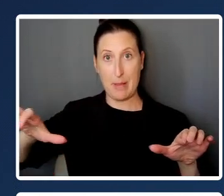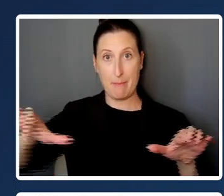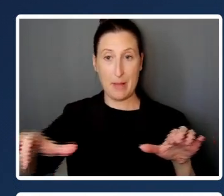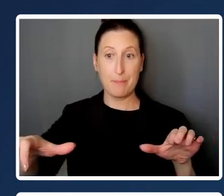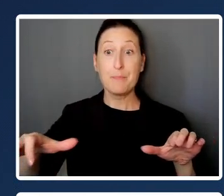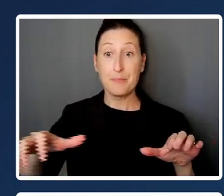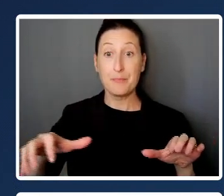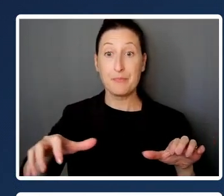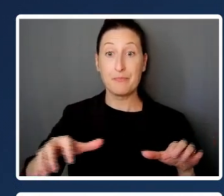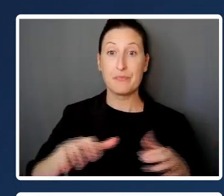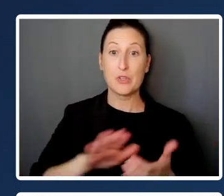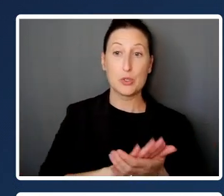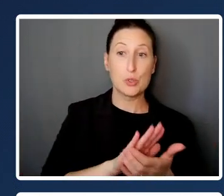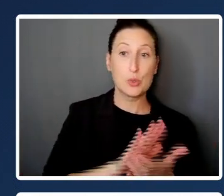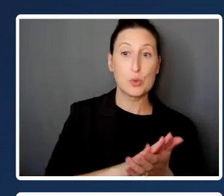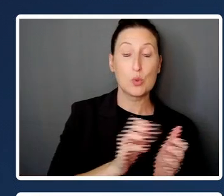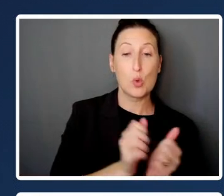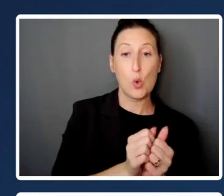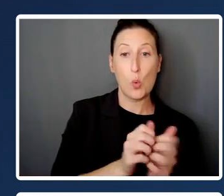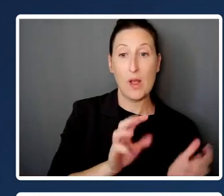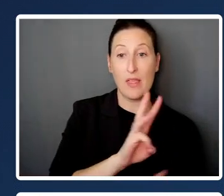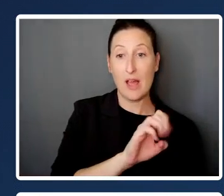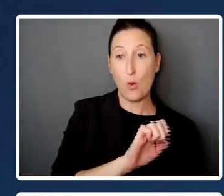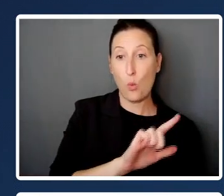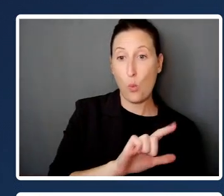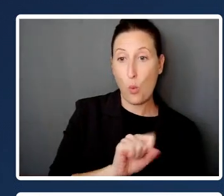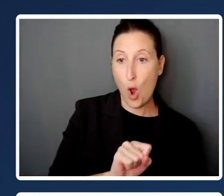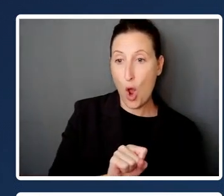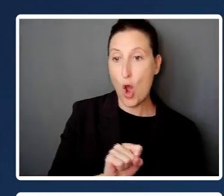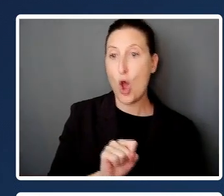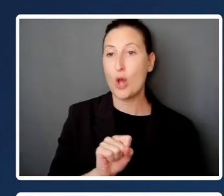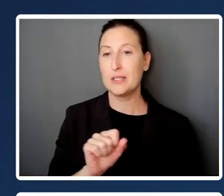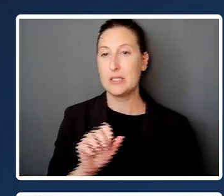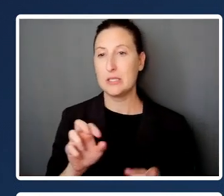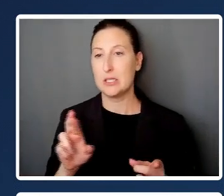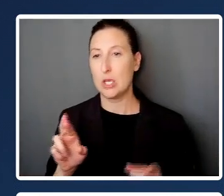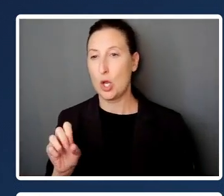and two were at Roosevelt, which is actually the same school that Maureen partnered with for